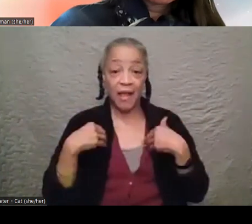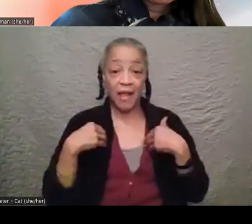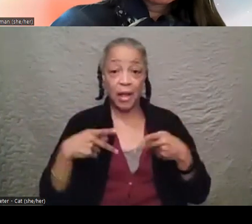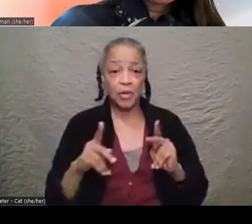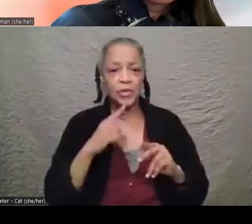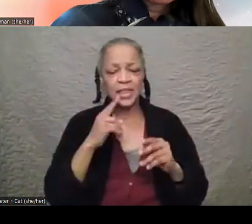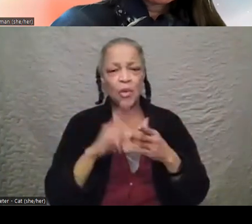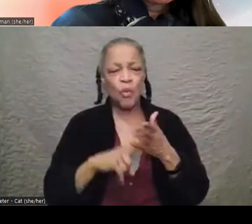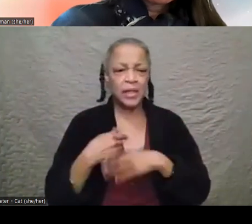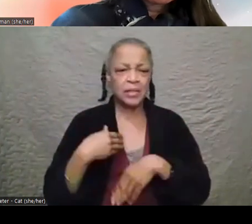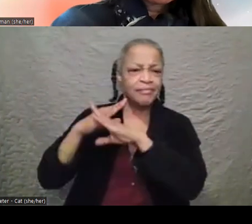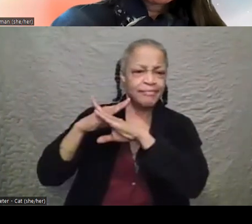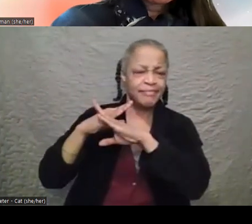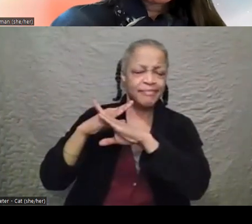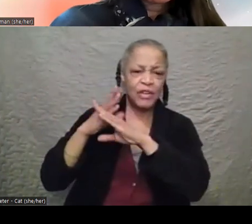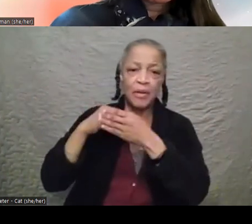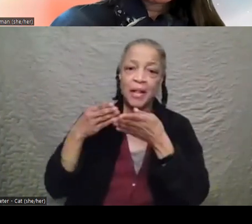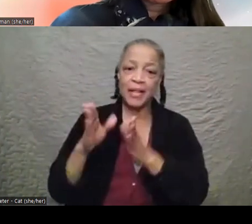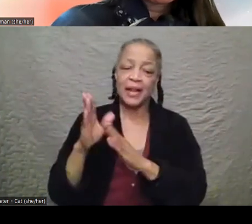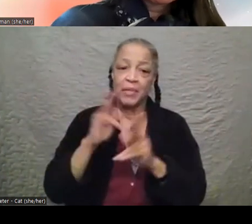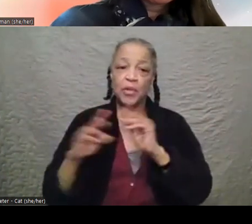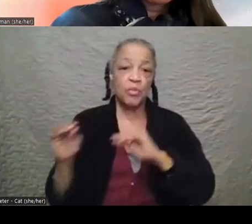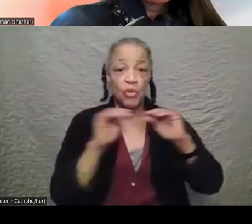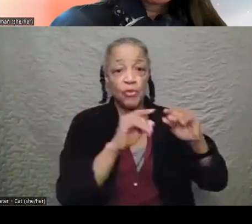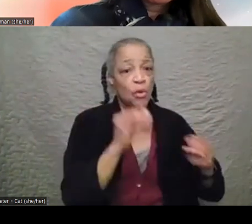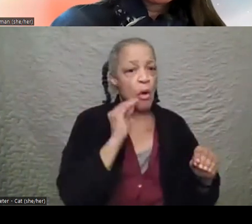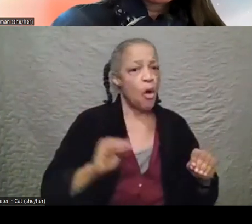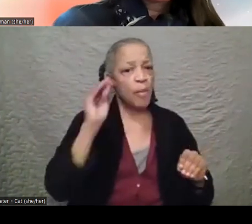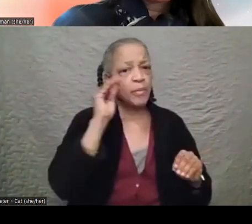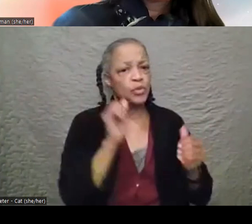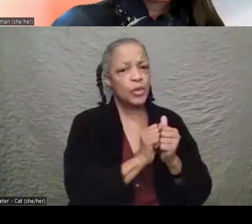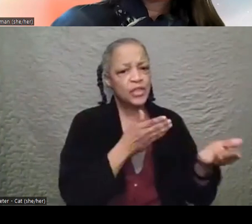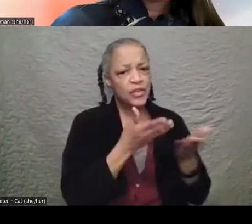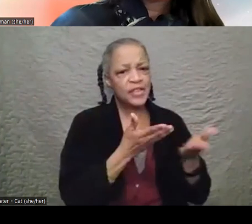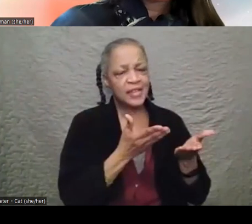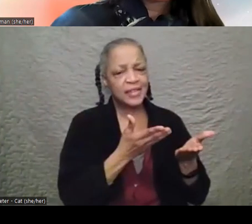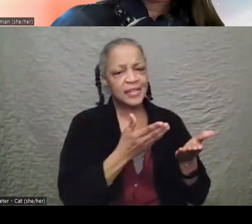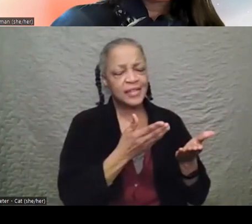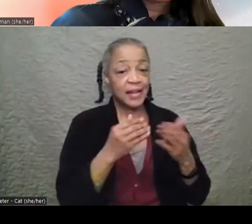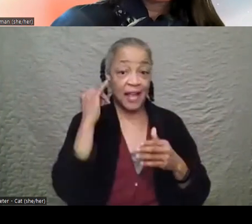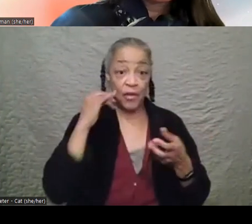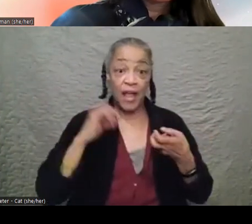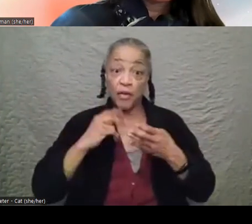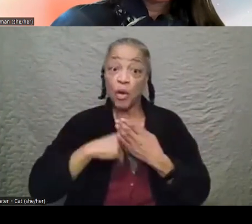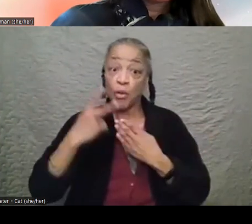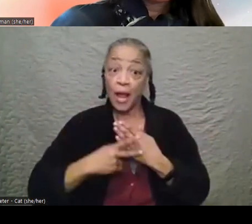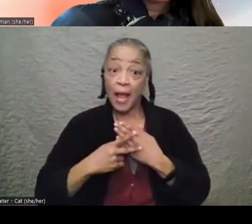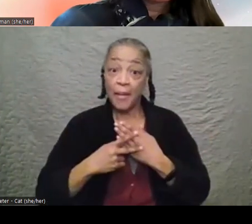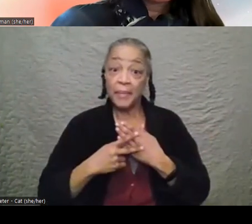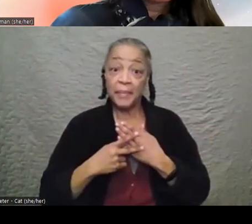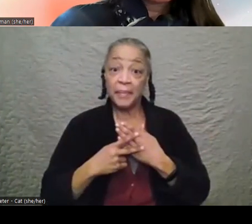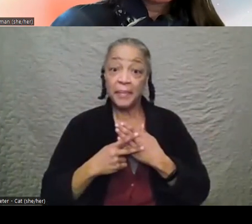from allowing individuals to move into homes ? Program, nobody has a better ear.